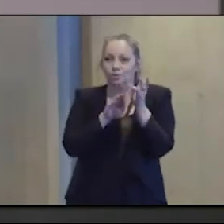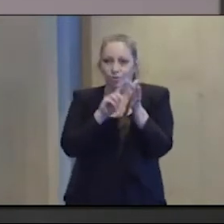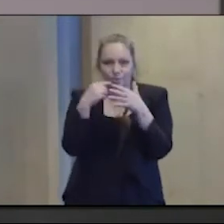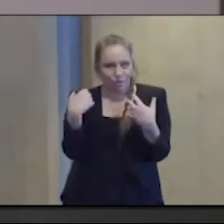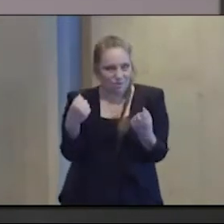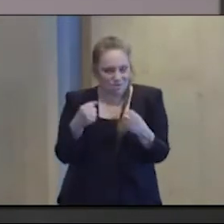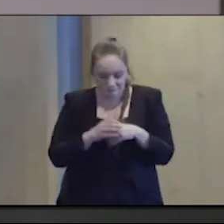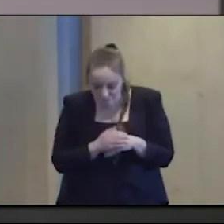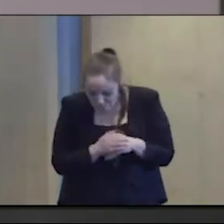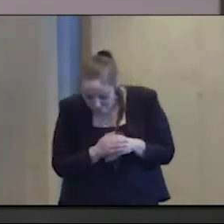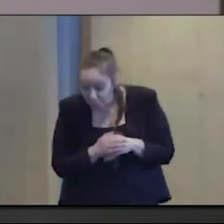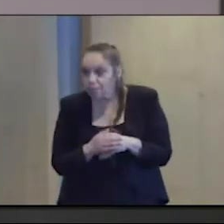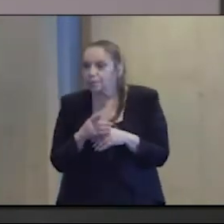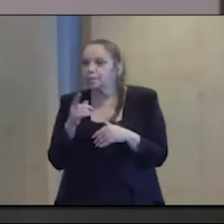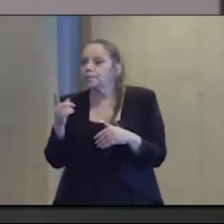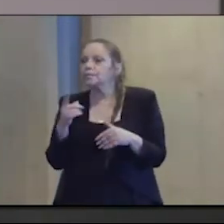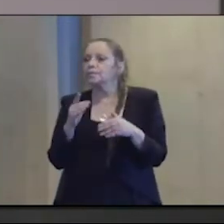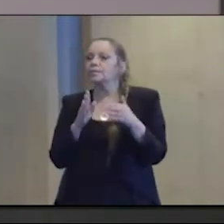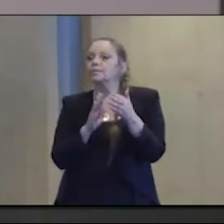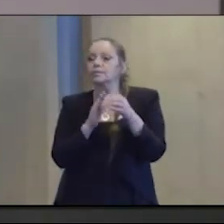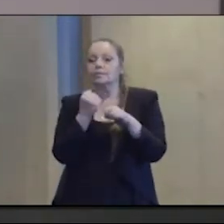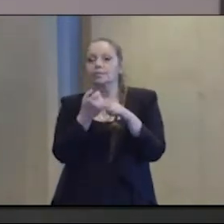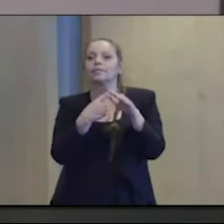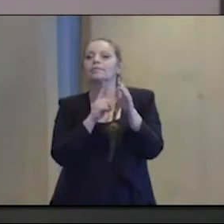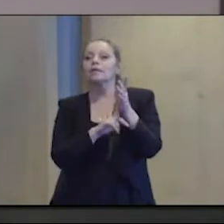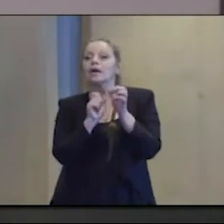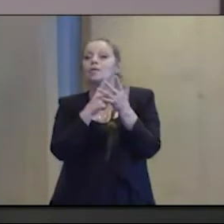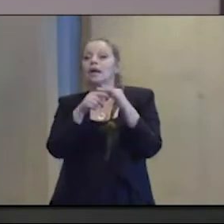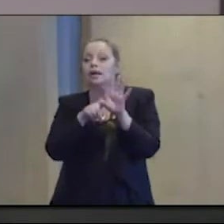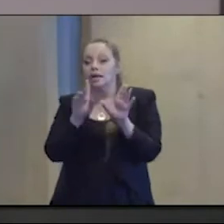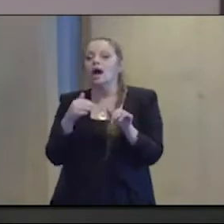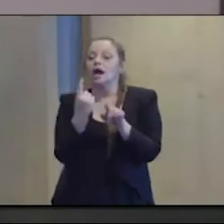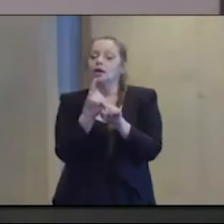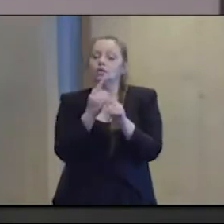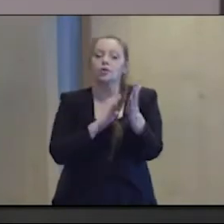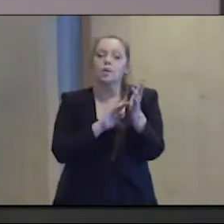that's Ian Galboli, and I like to talk about the Montreal protocol because in fact